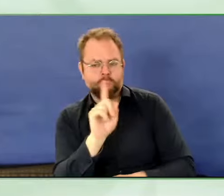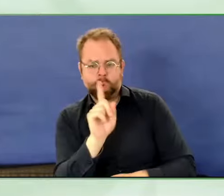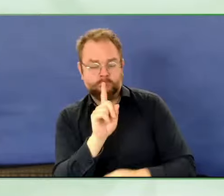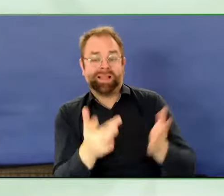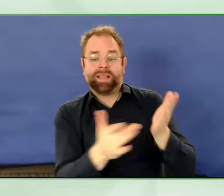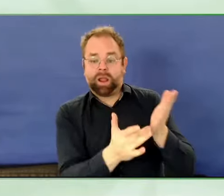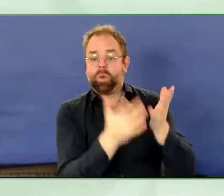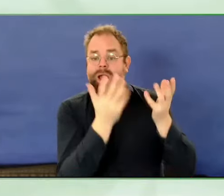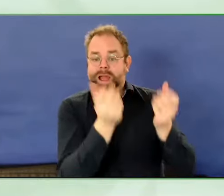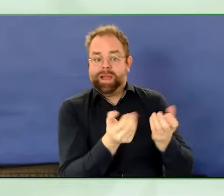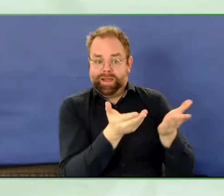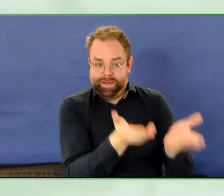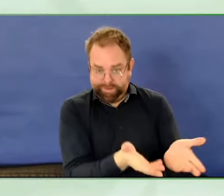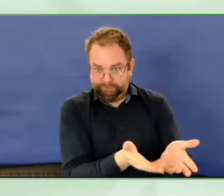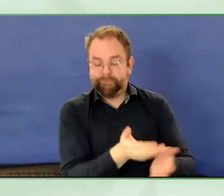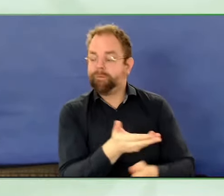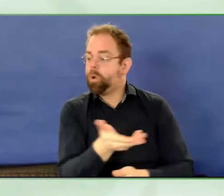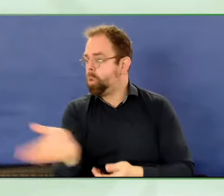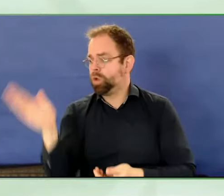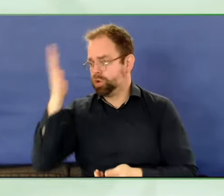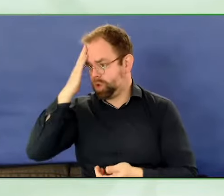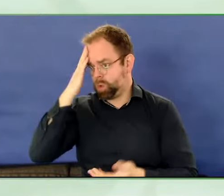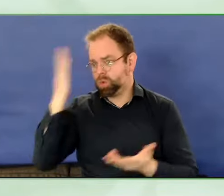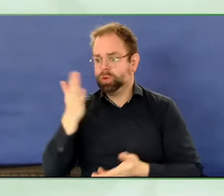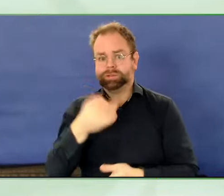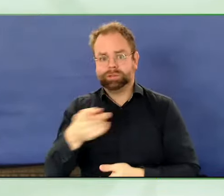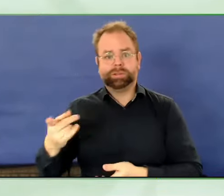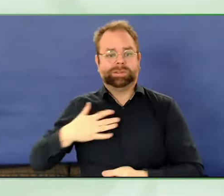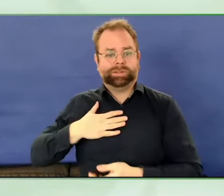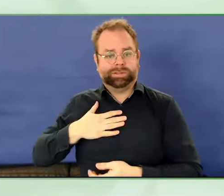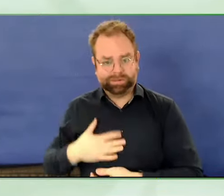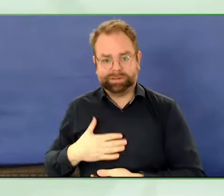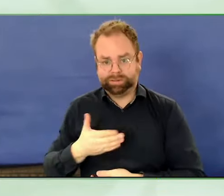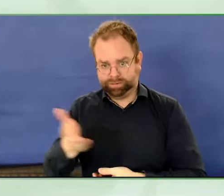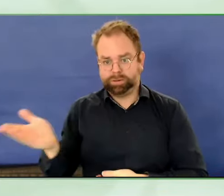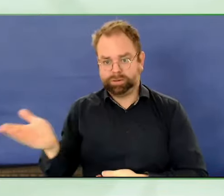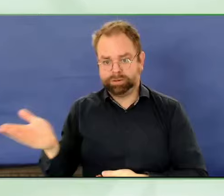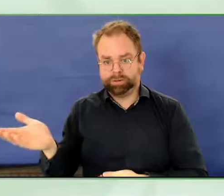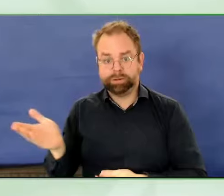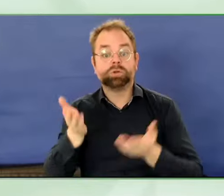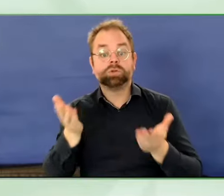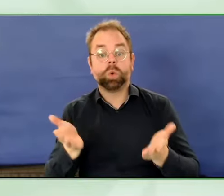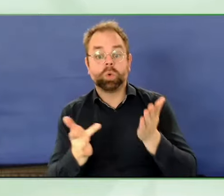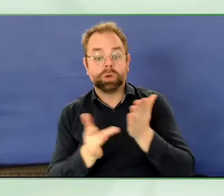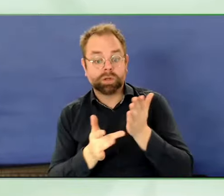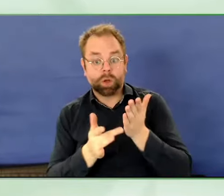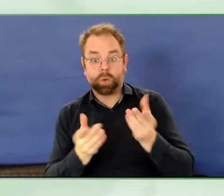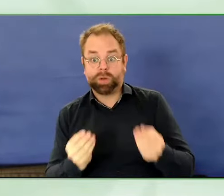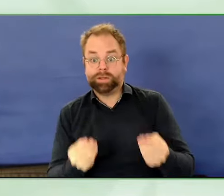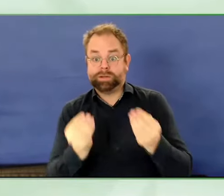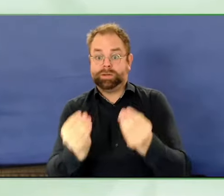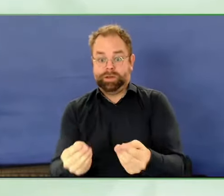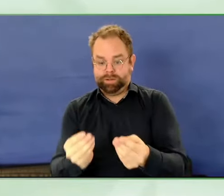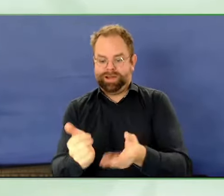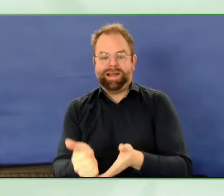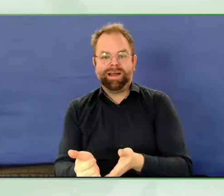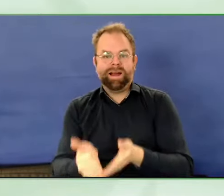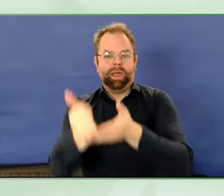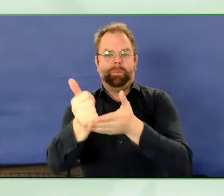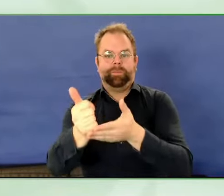I think the real challenge lies in mindset change, and attitudinal change. I think once we get over that hurdle we will have the success we are looking for.